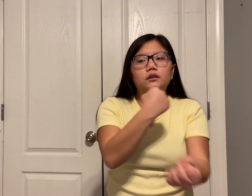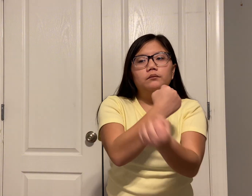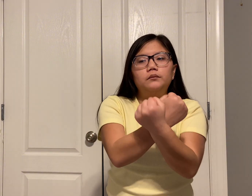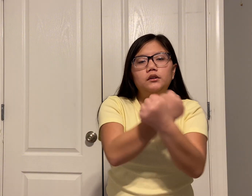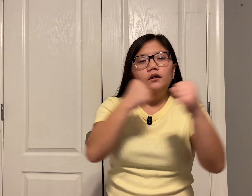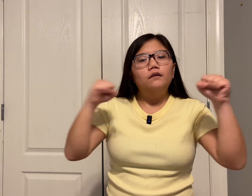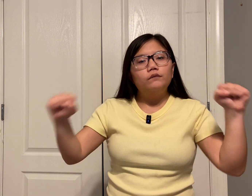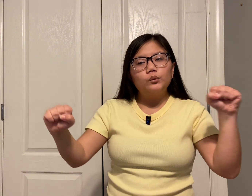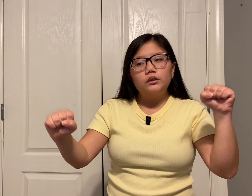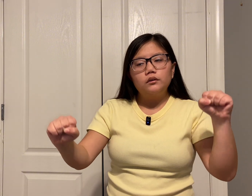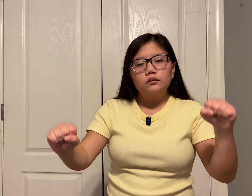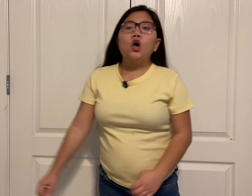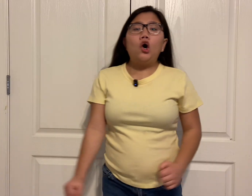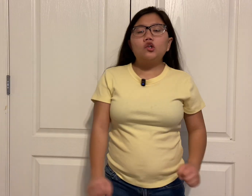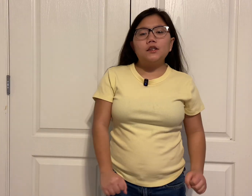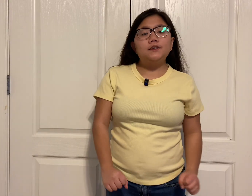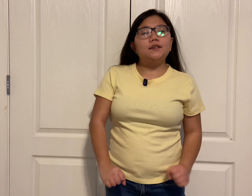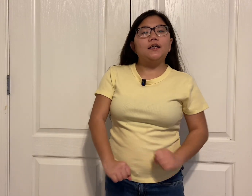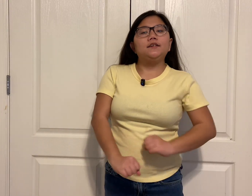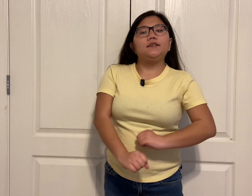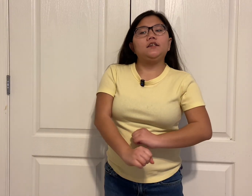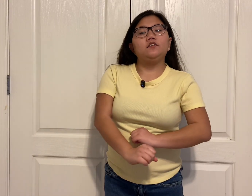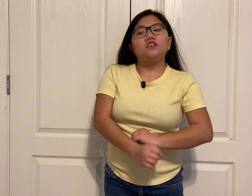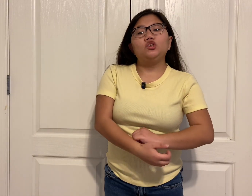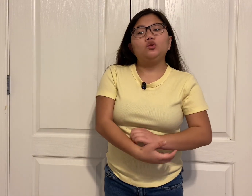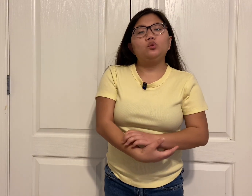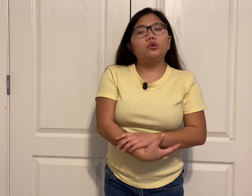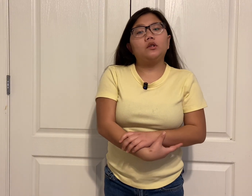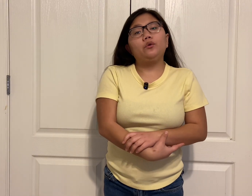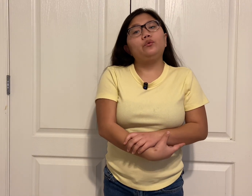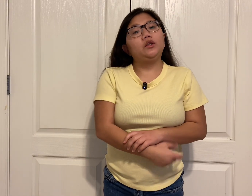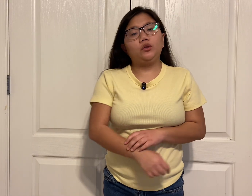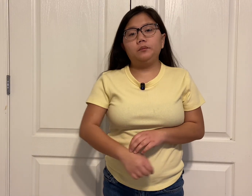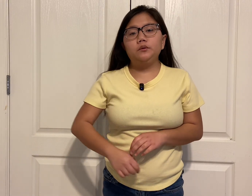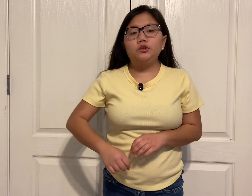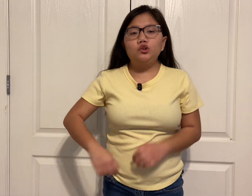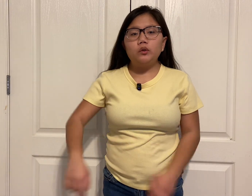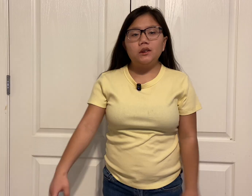So Jesus set me free Alright that is the end of this tutorial I really hope you enjoyed it.